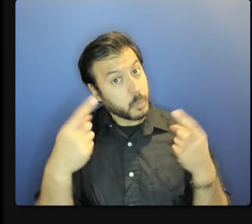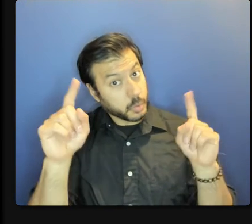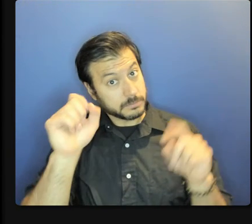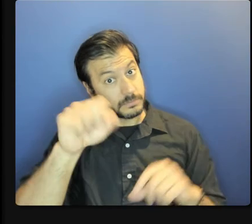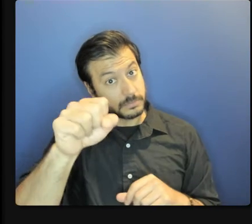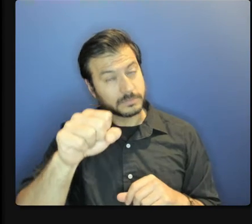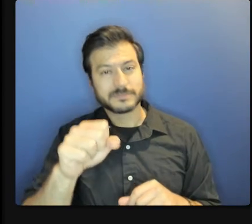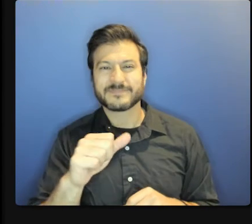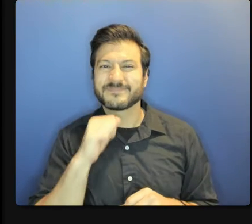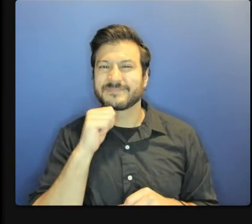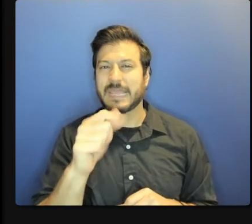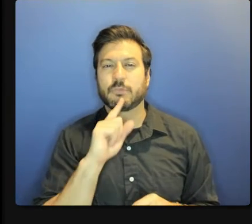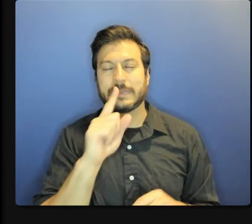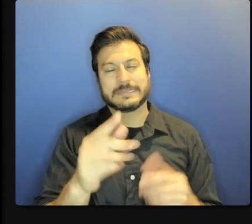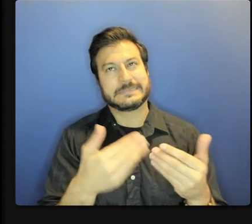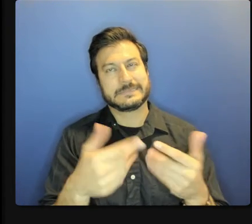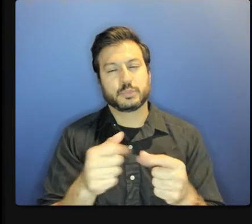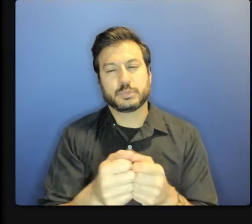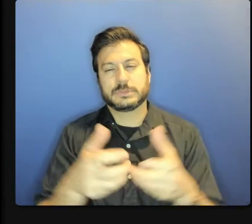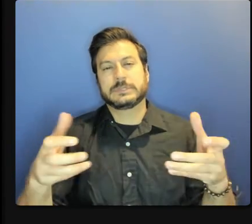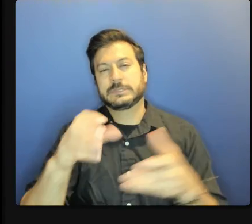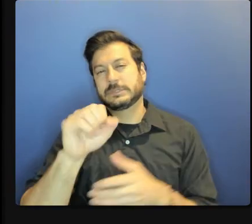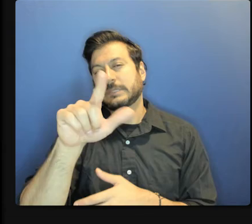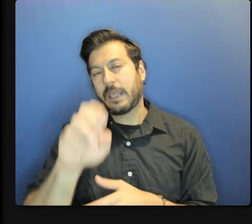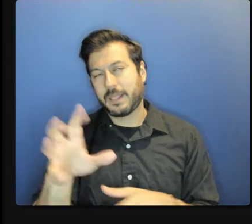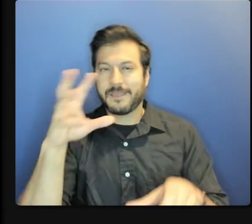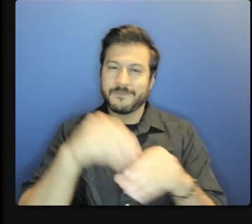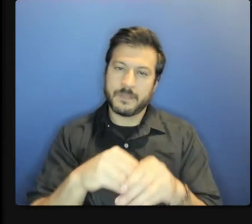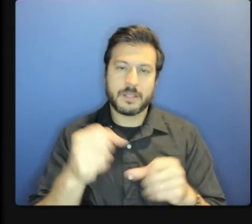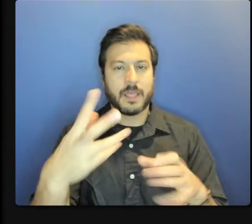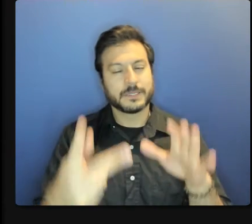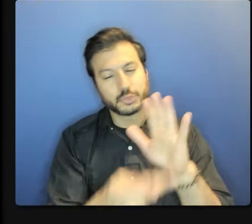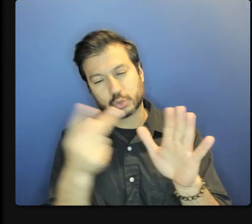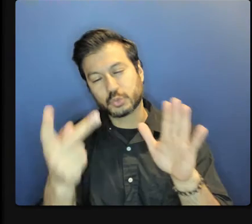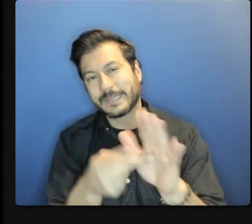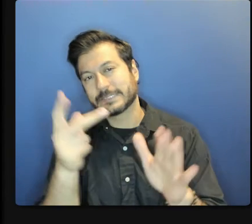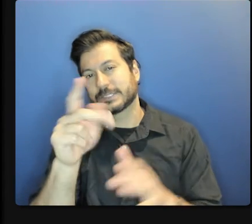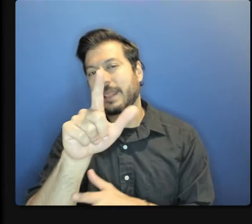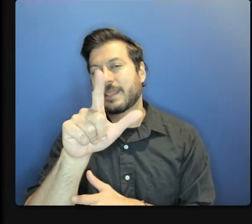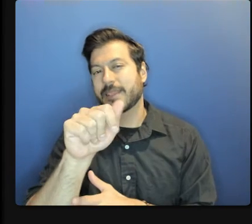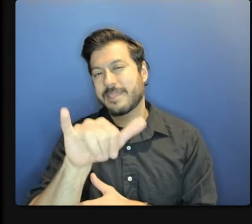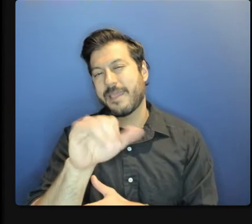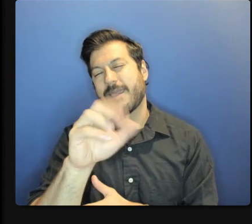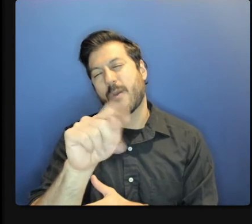And while that does work, it really doesn't scale very well. It involves a lot of duplication of layout code,